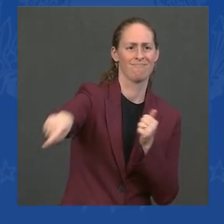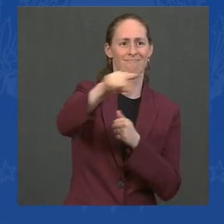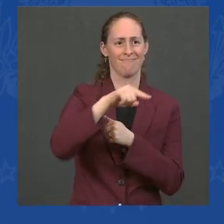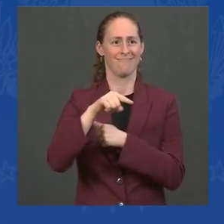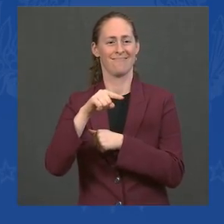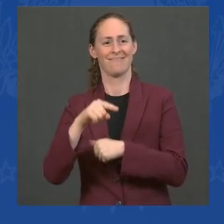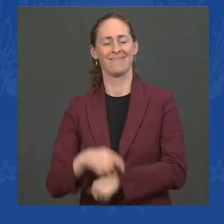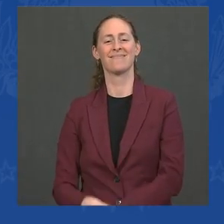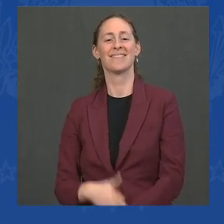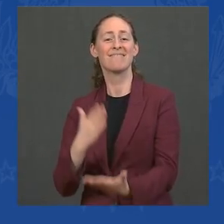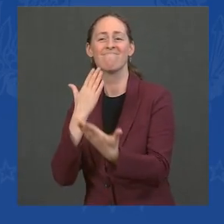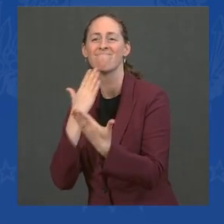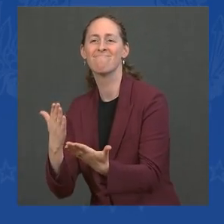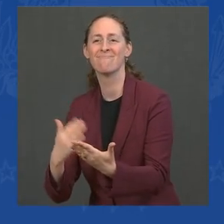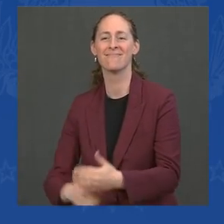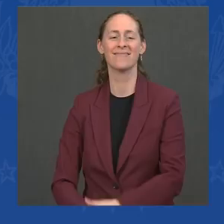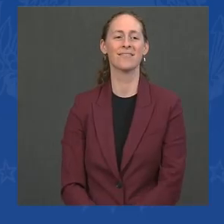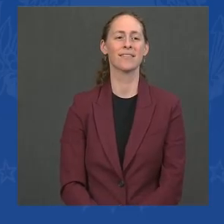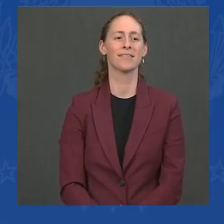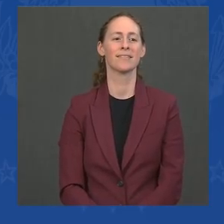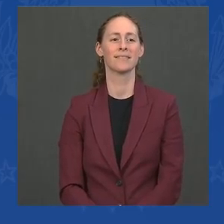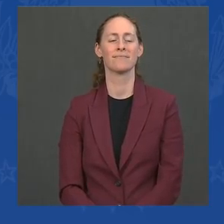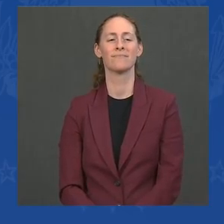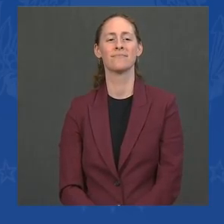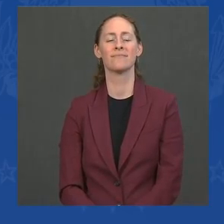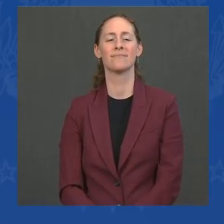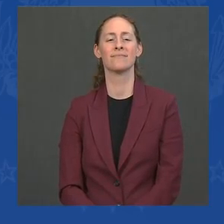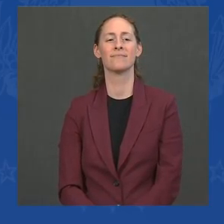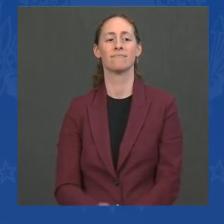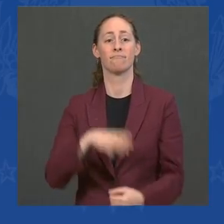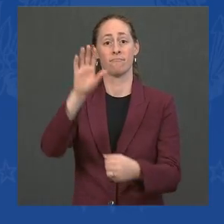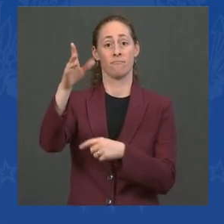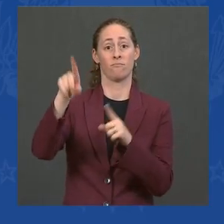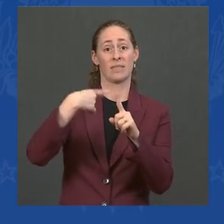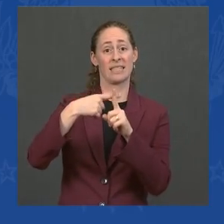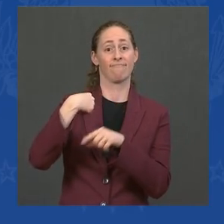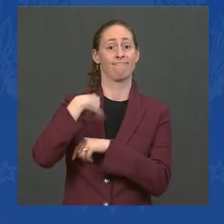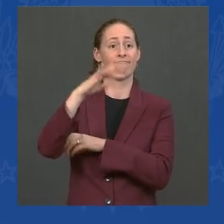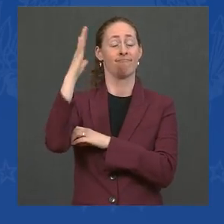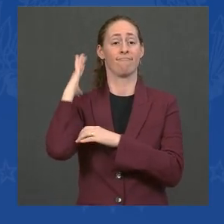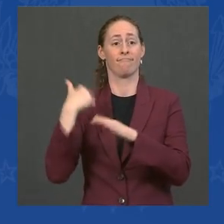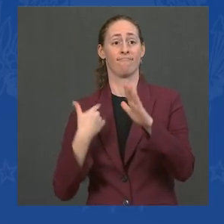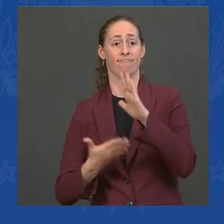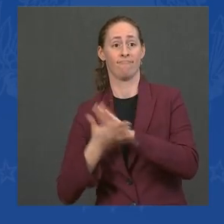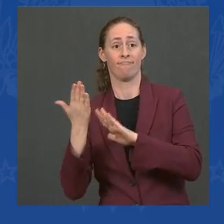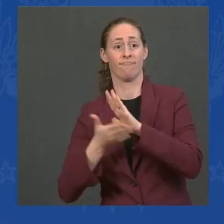It's a true story. When I first ran for office, I said, my name is Raja Krishnamoorthi and the person in Chicago looked right back at me